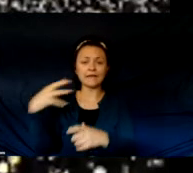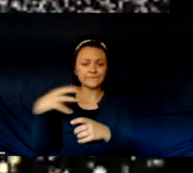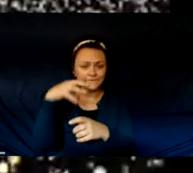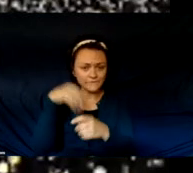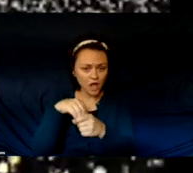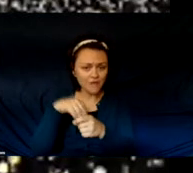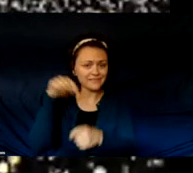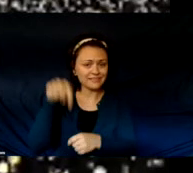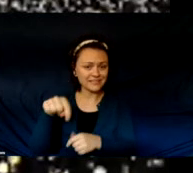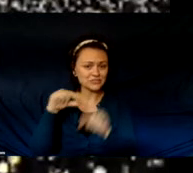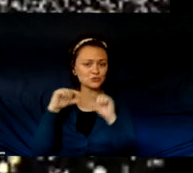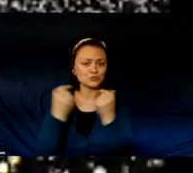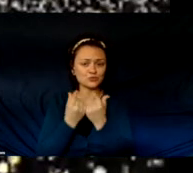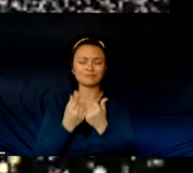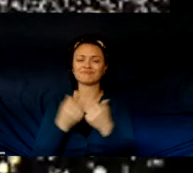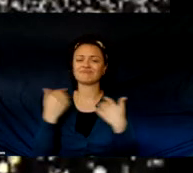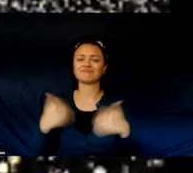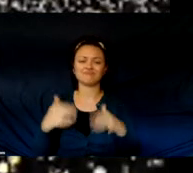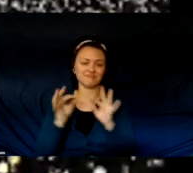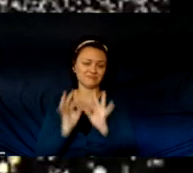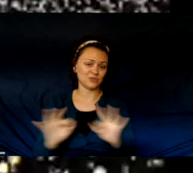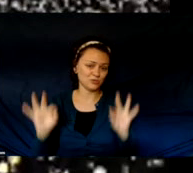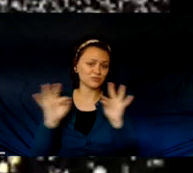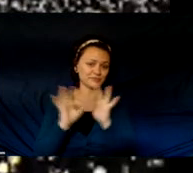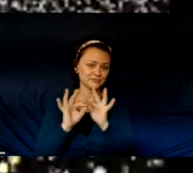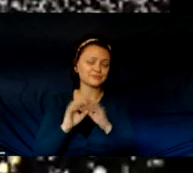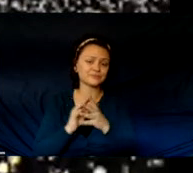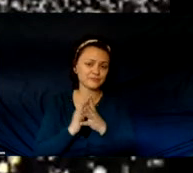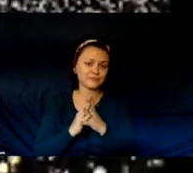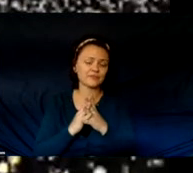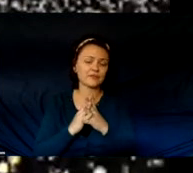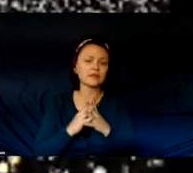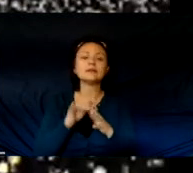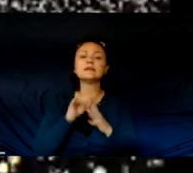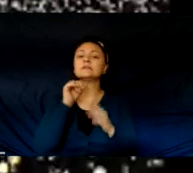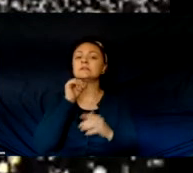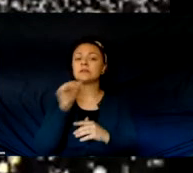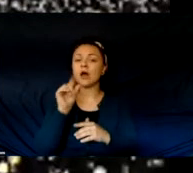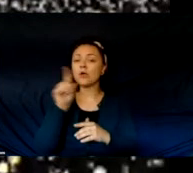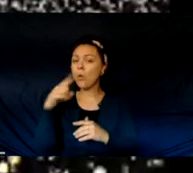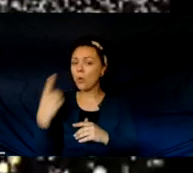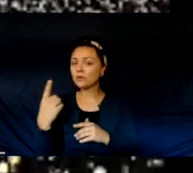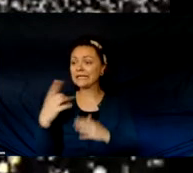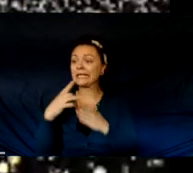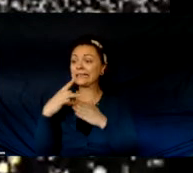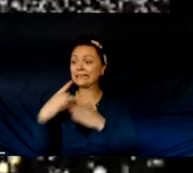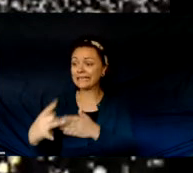so important because not only is it led by individuals with disabilities,